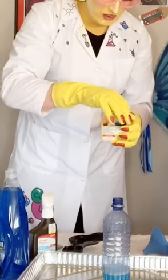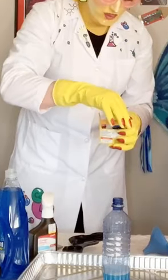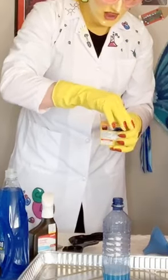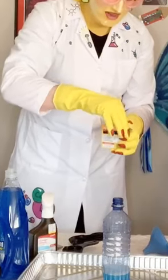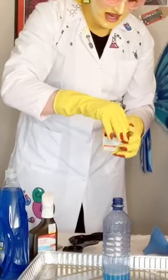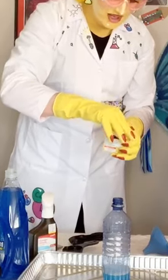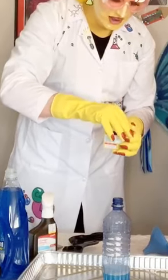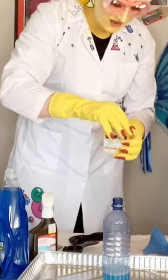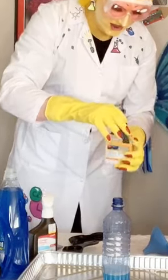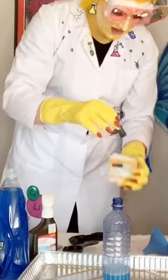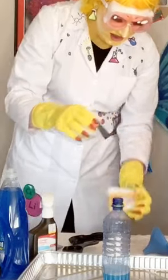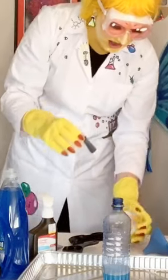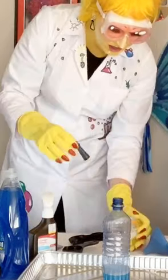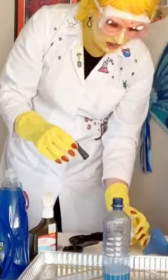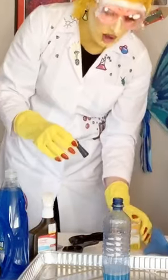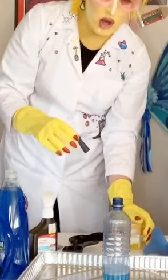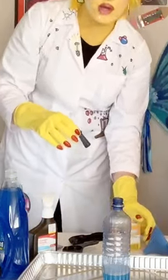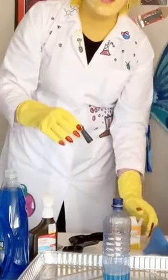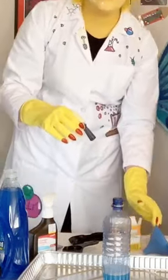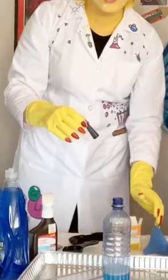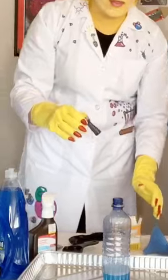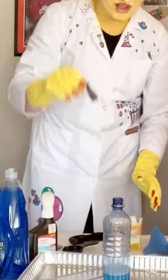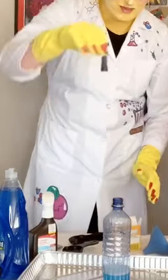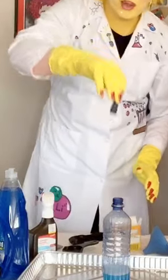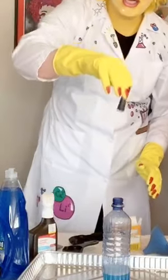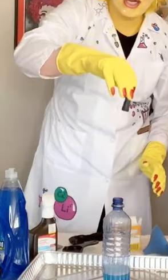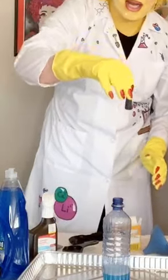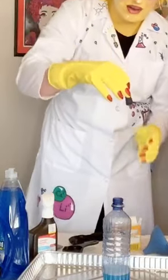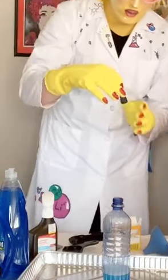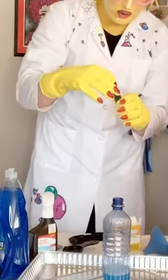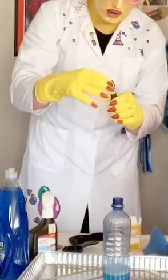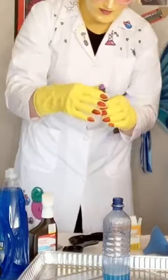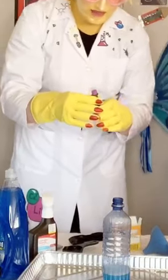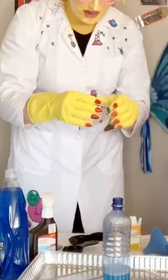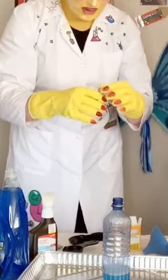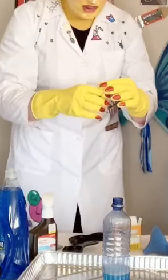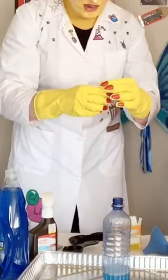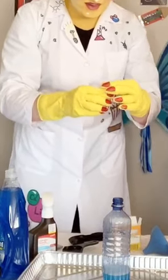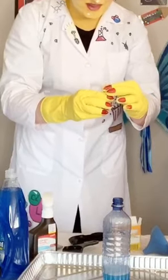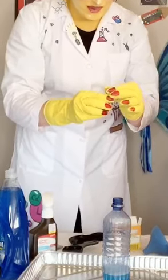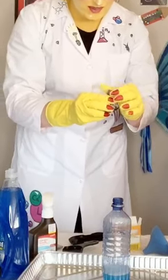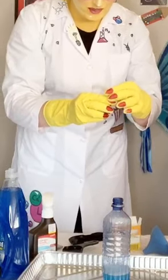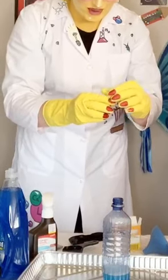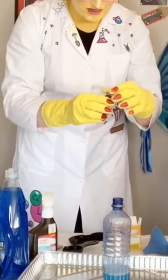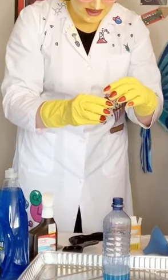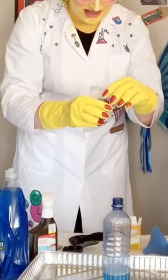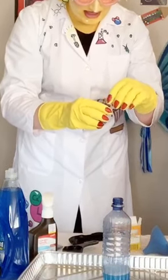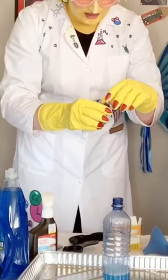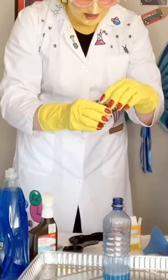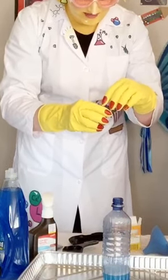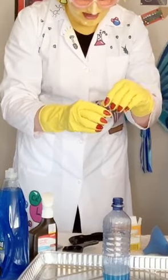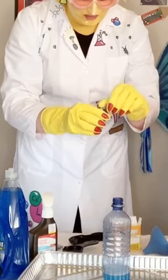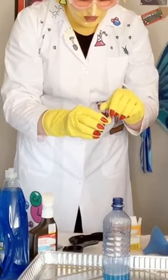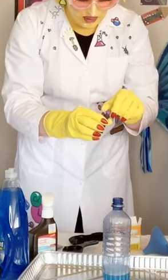what you can do is you can color all of the foam by just putting it in. Or, this is probably what we'll do, because I think it'll give us some more